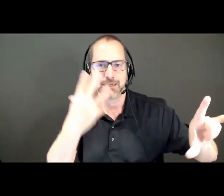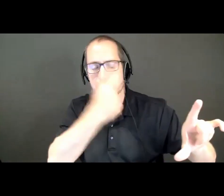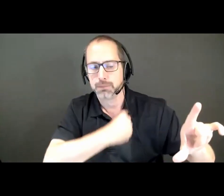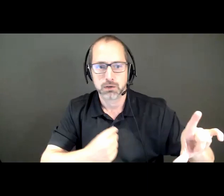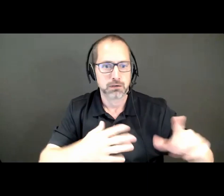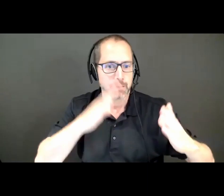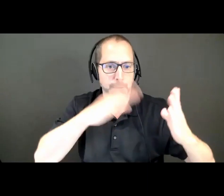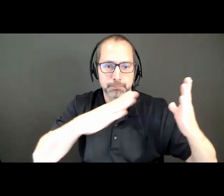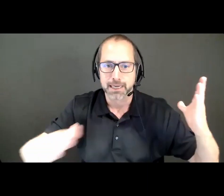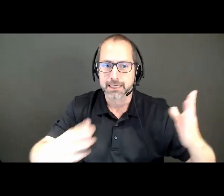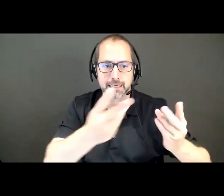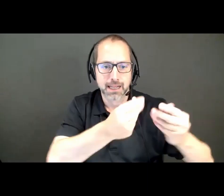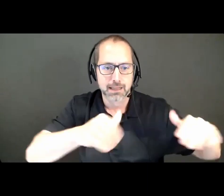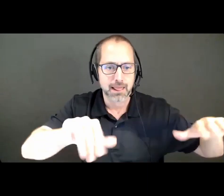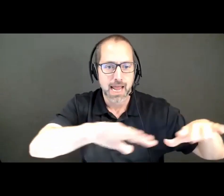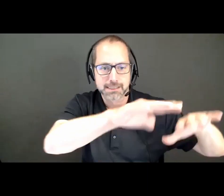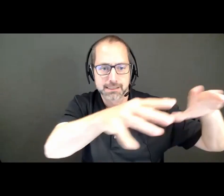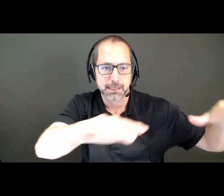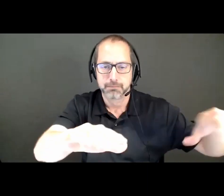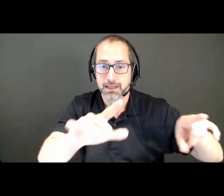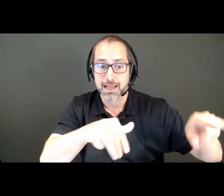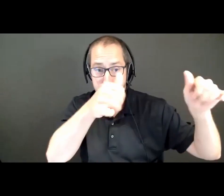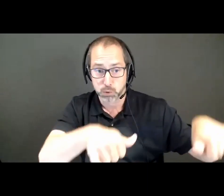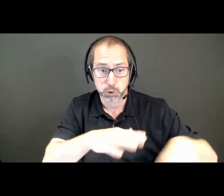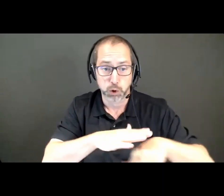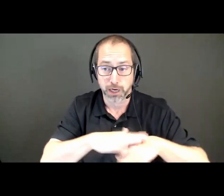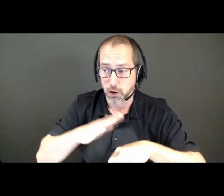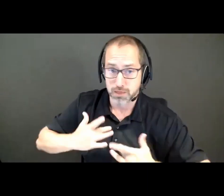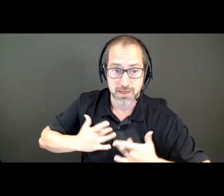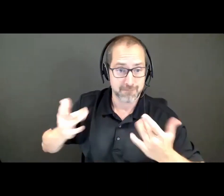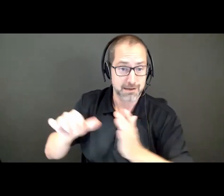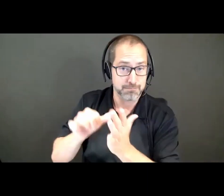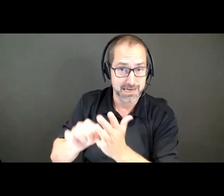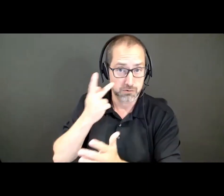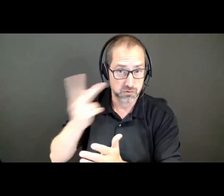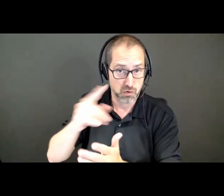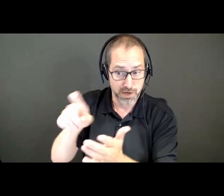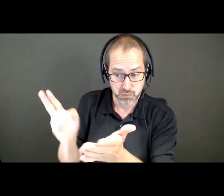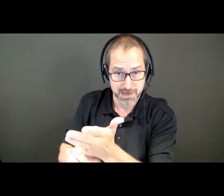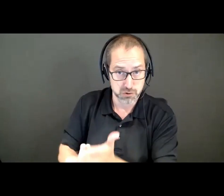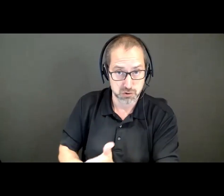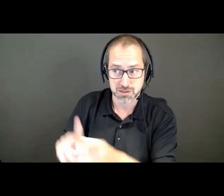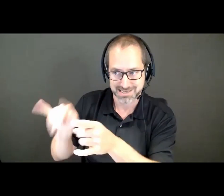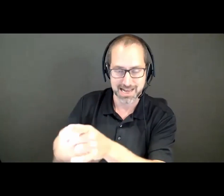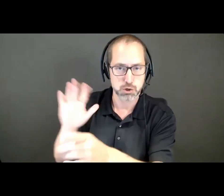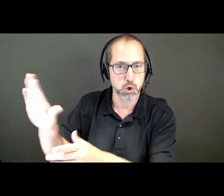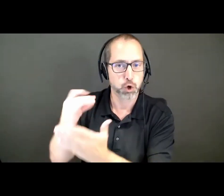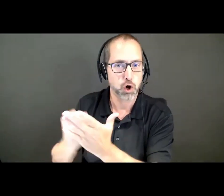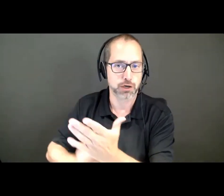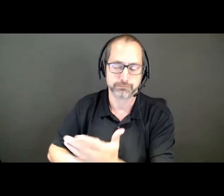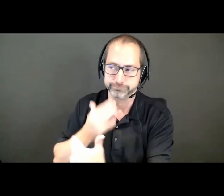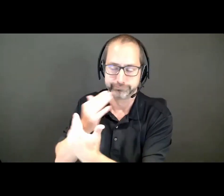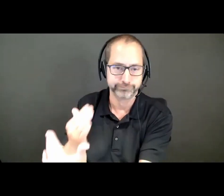in the poster and on the event page you saw when you were registering. We've linked Anne on our